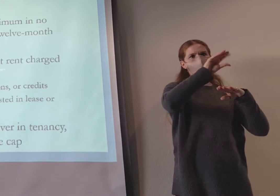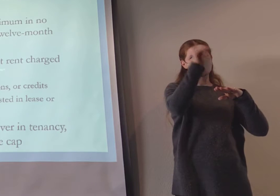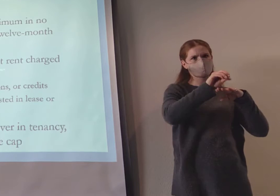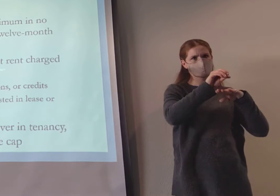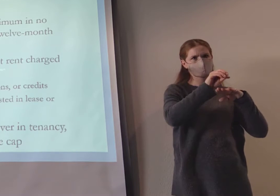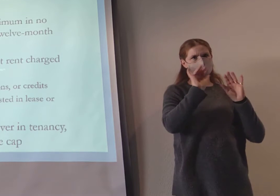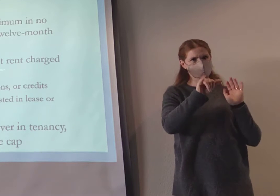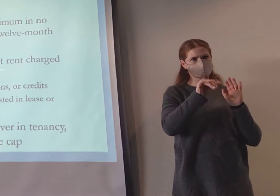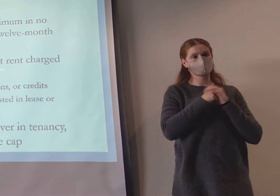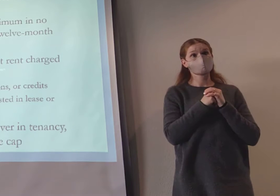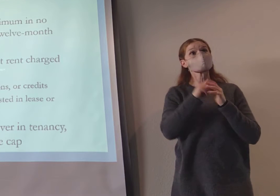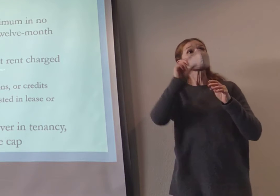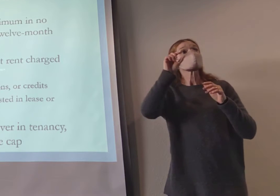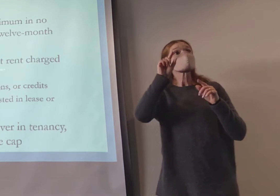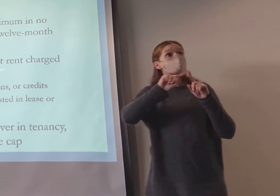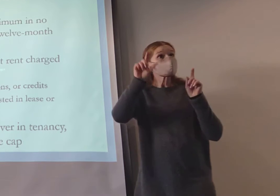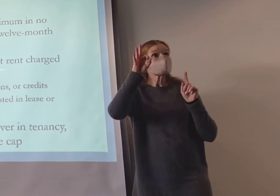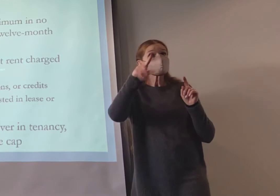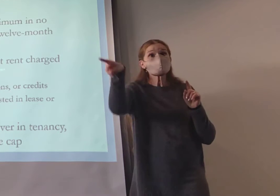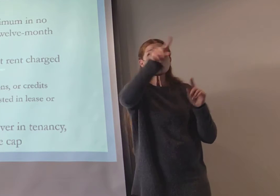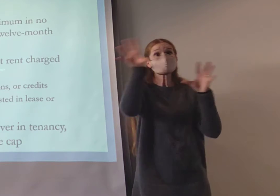the rent as much as they want.